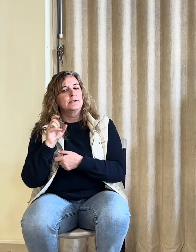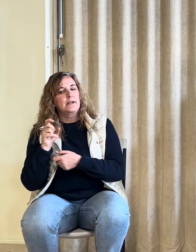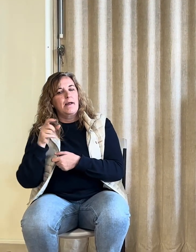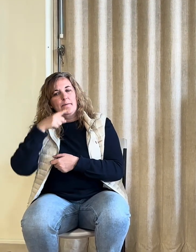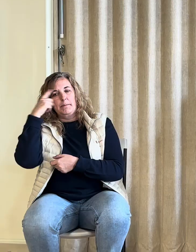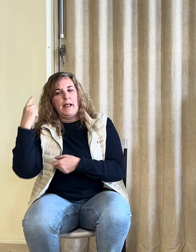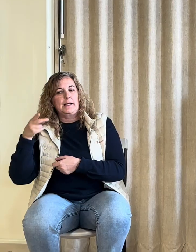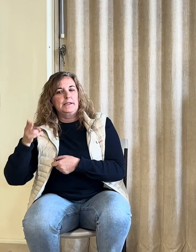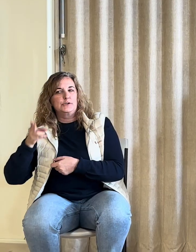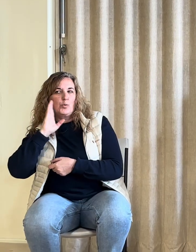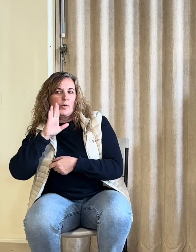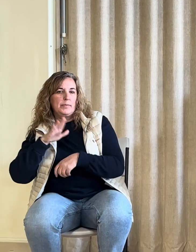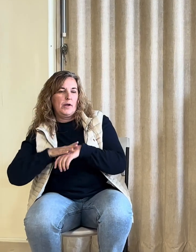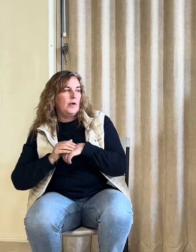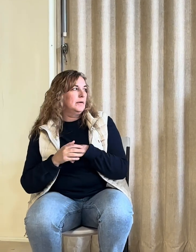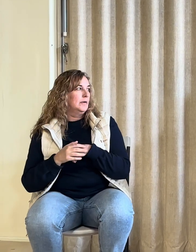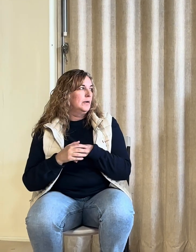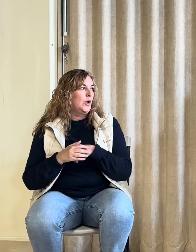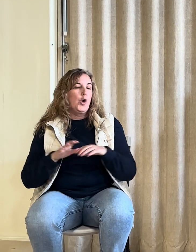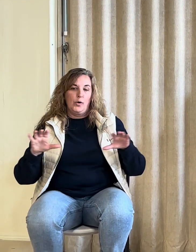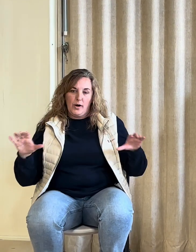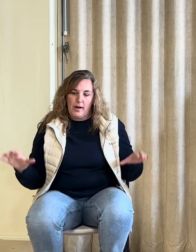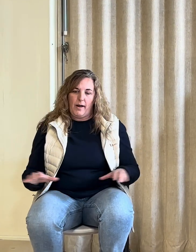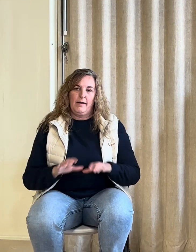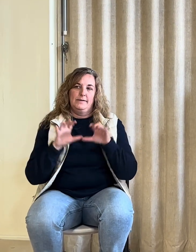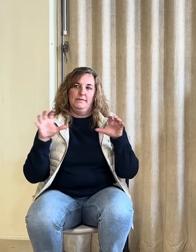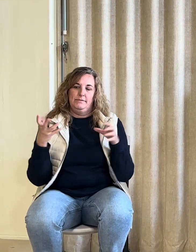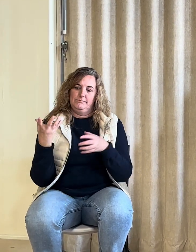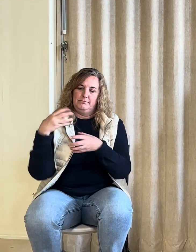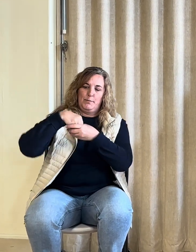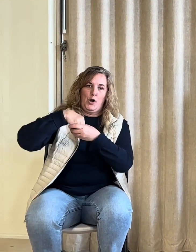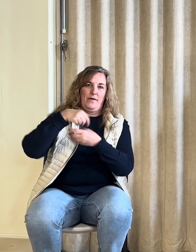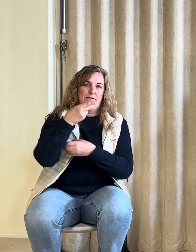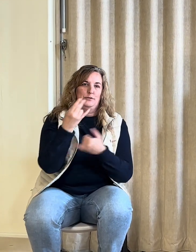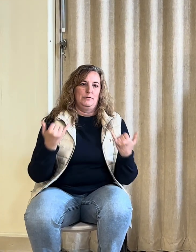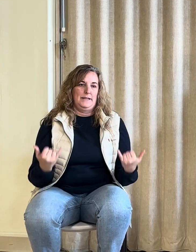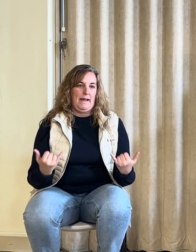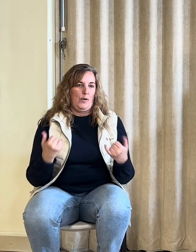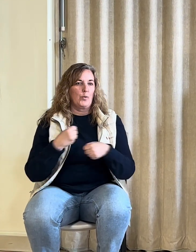we're going to be on, we are actively a part of history right now, we're making history.